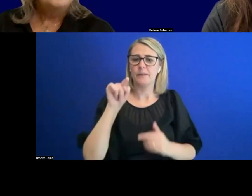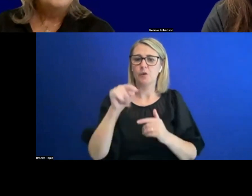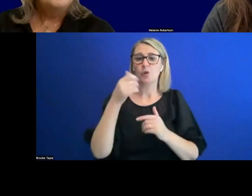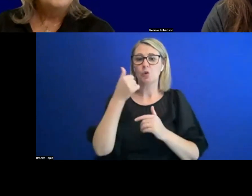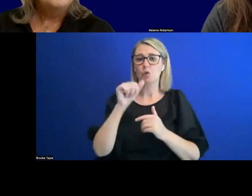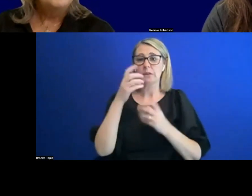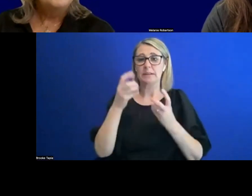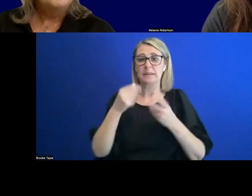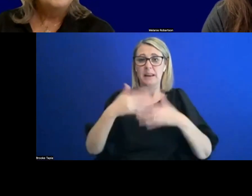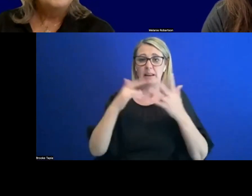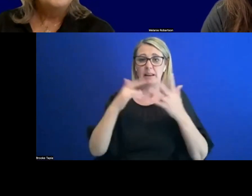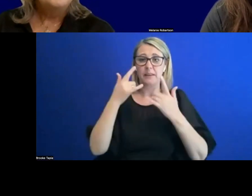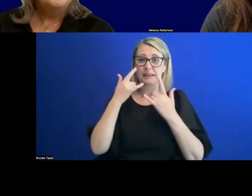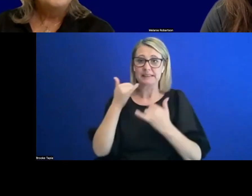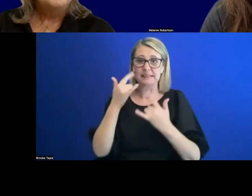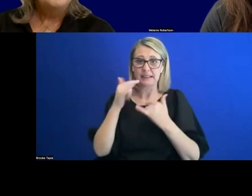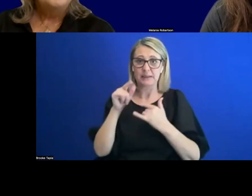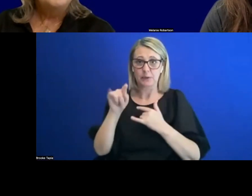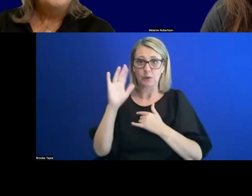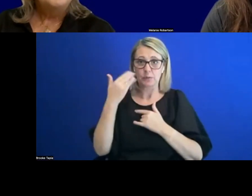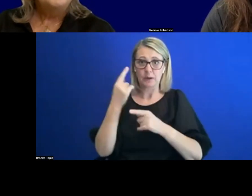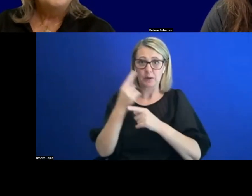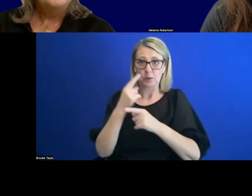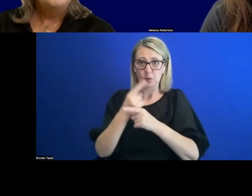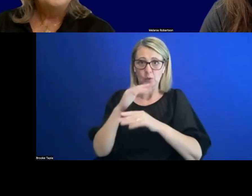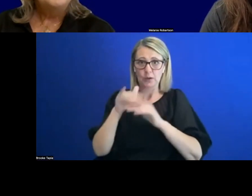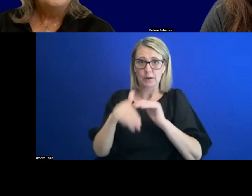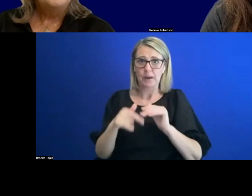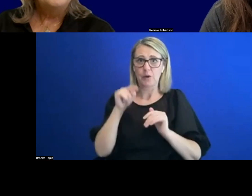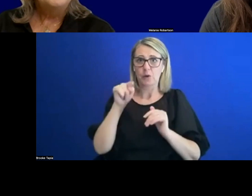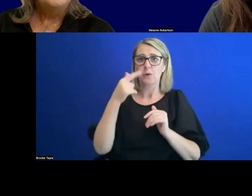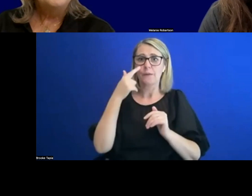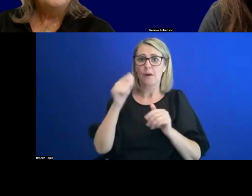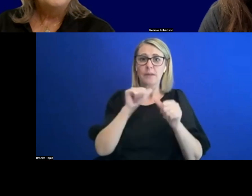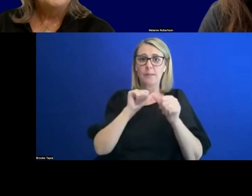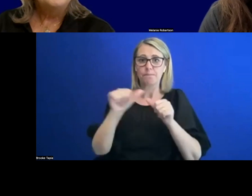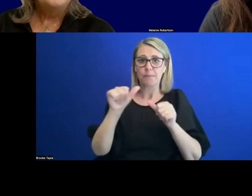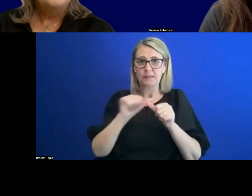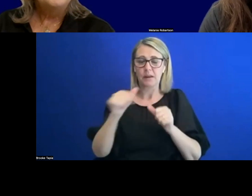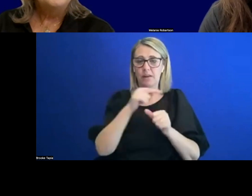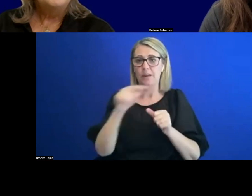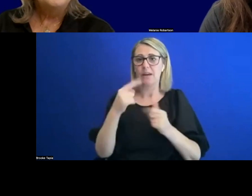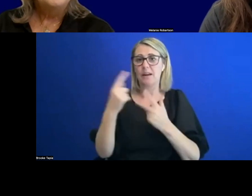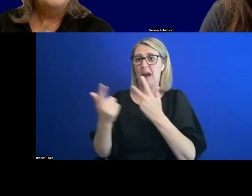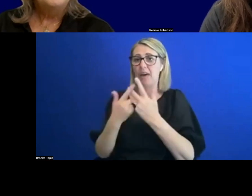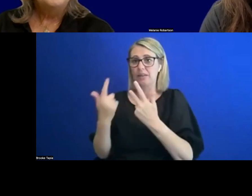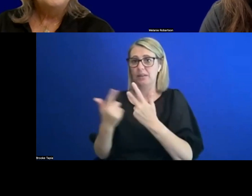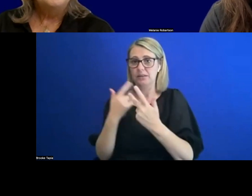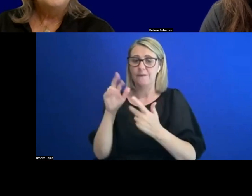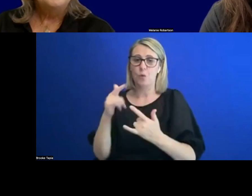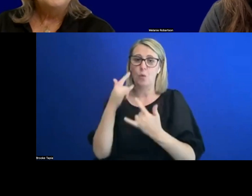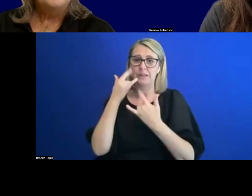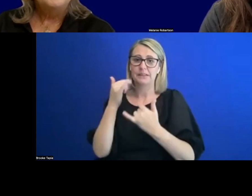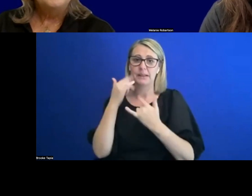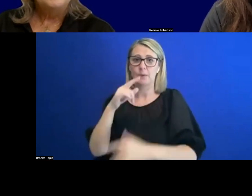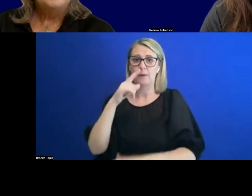you mentioned and do you find them better than others for assessment of people with